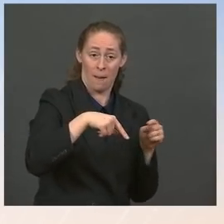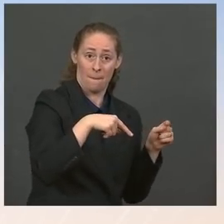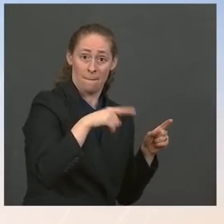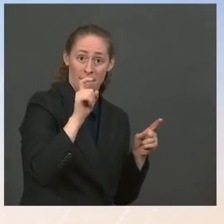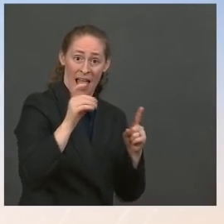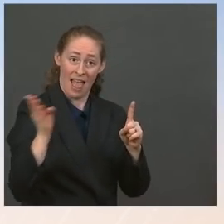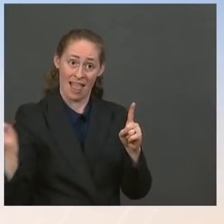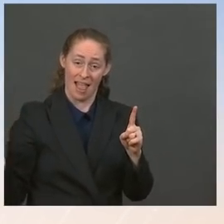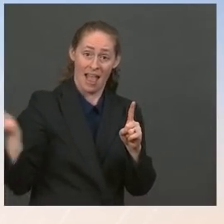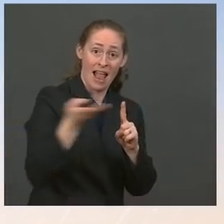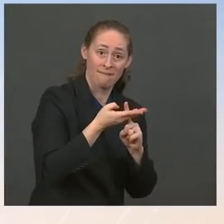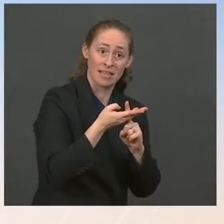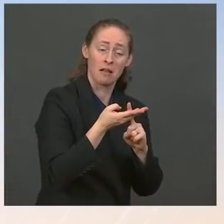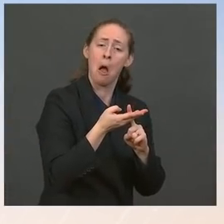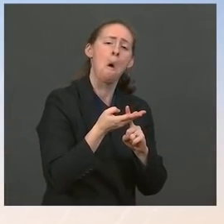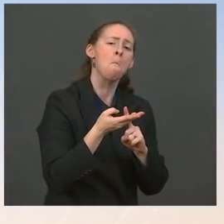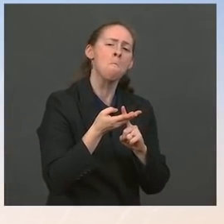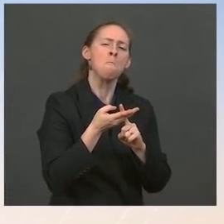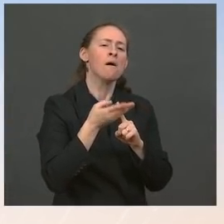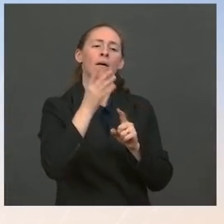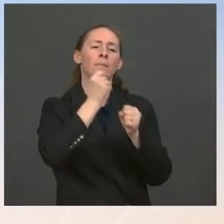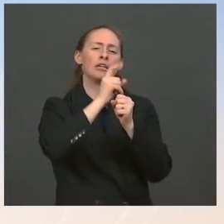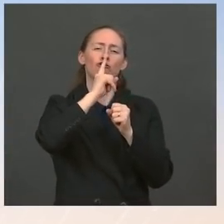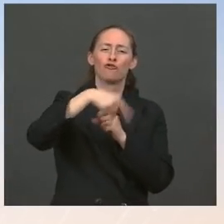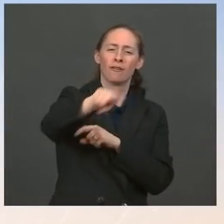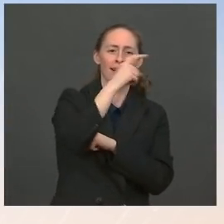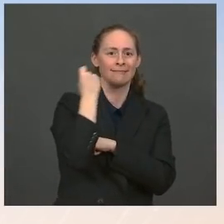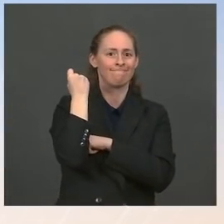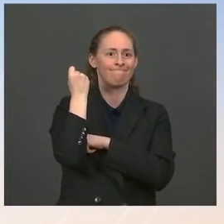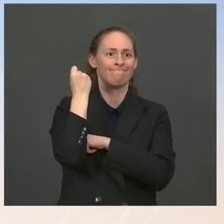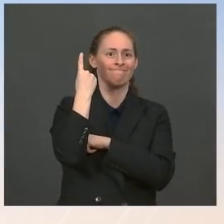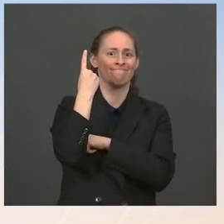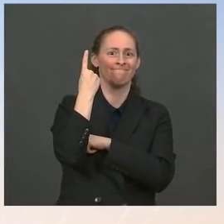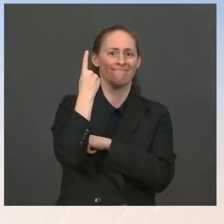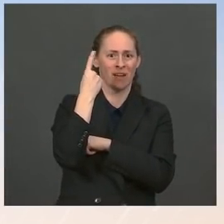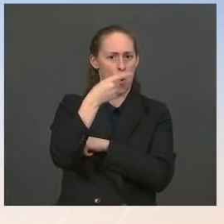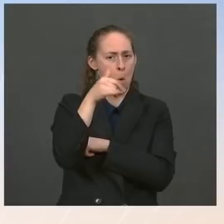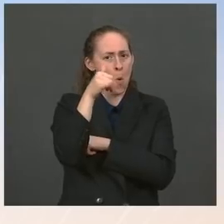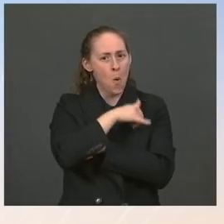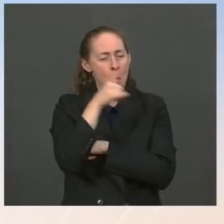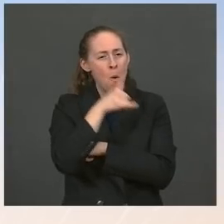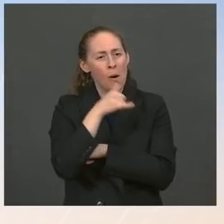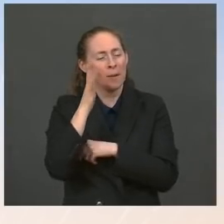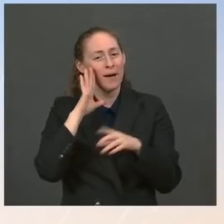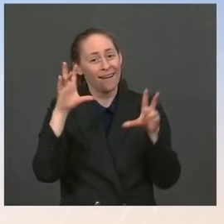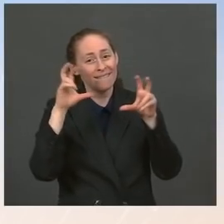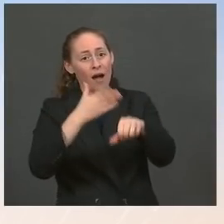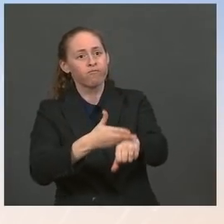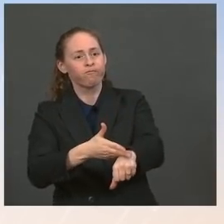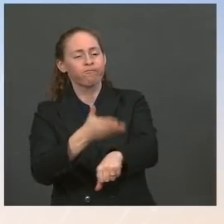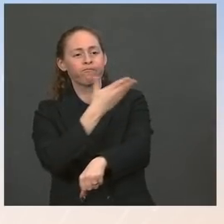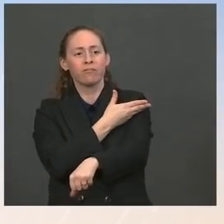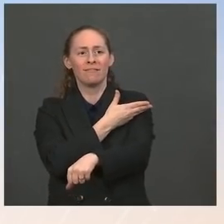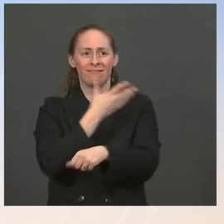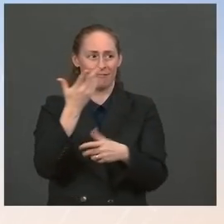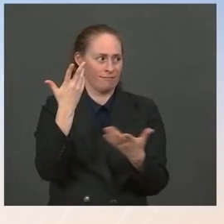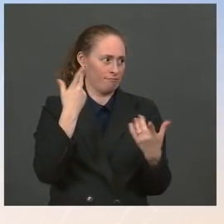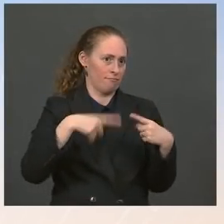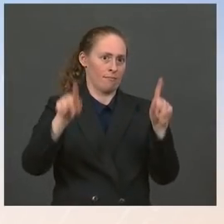that this is going to make a transformational change in their lives, an investment that we haven't seen in -- in my whole entire lifetime.